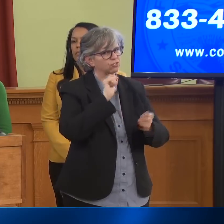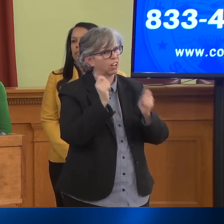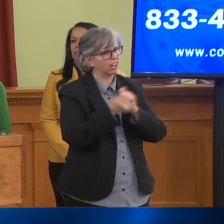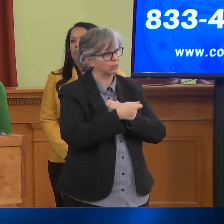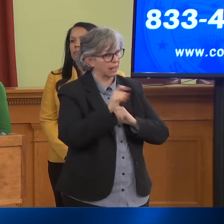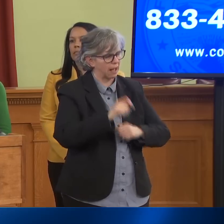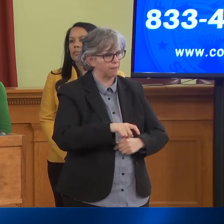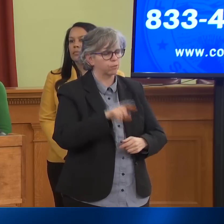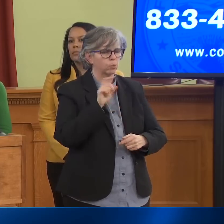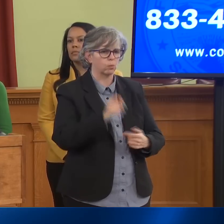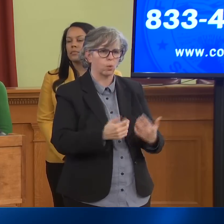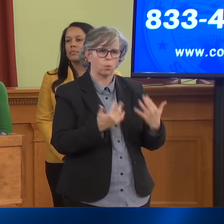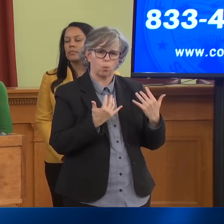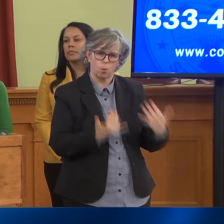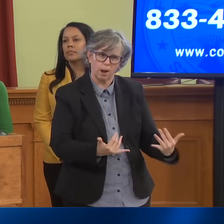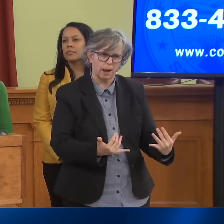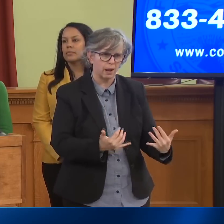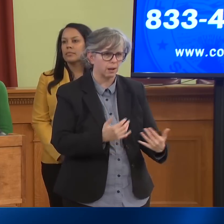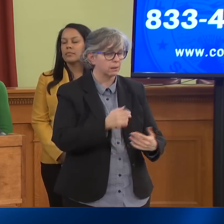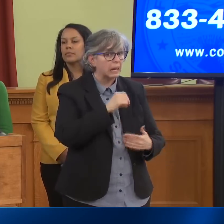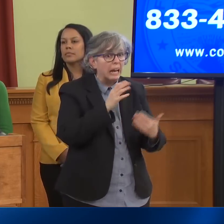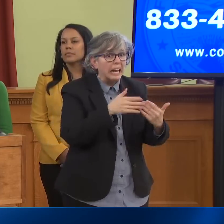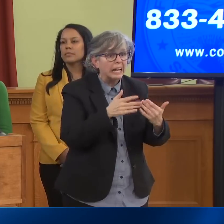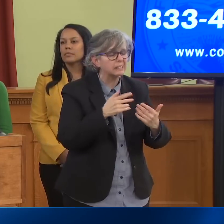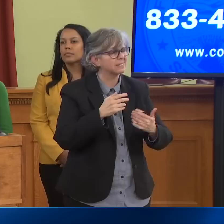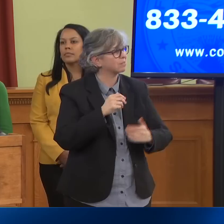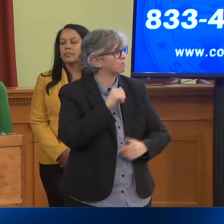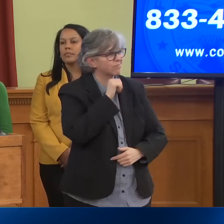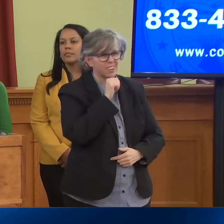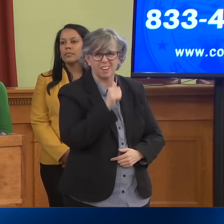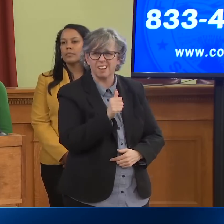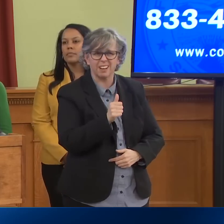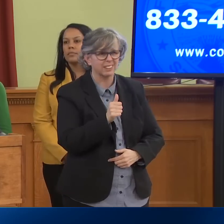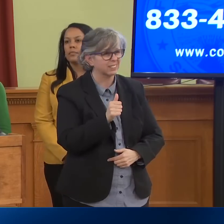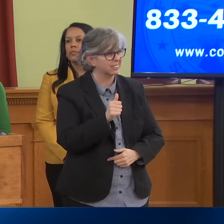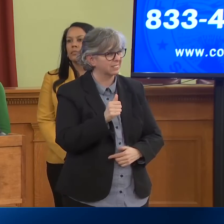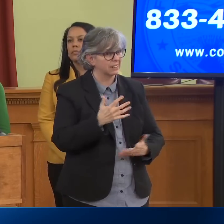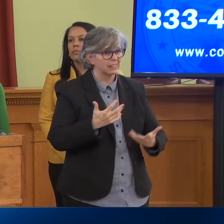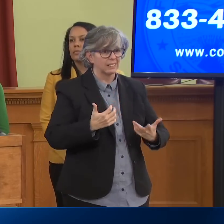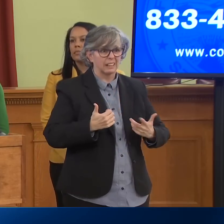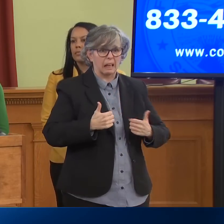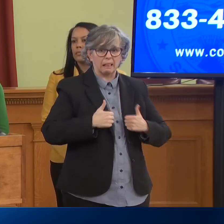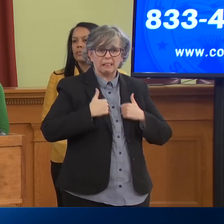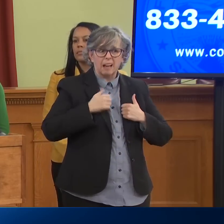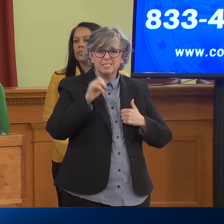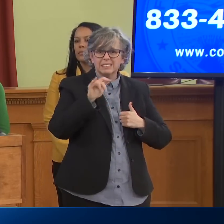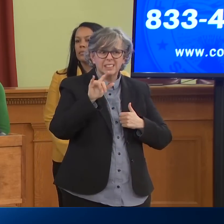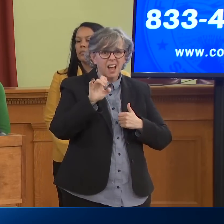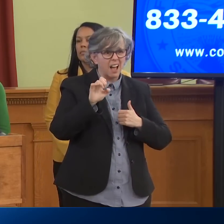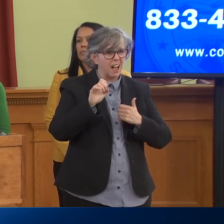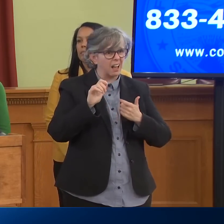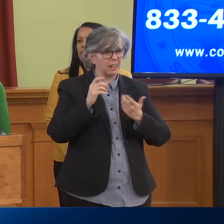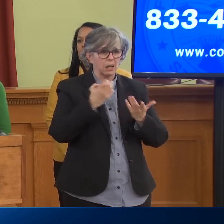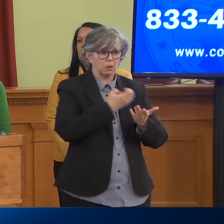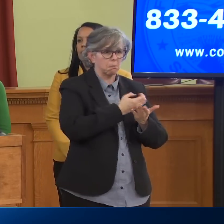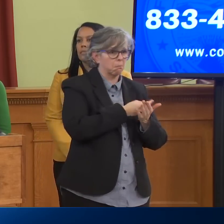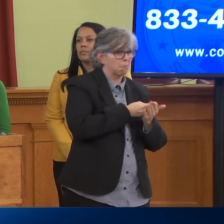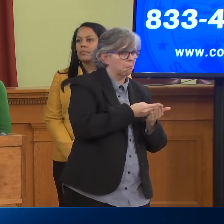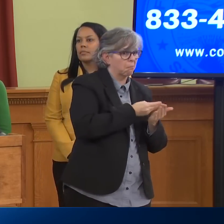TECHNOLOGY, AND WE ARE NOT ACCUSTOMED TO WAITING OR BEING INCONVENIENCED. WE ARE NOW IN A TIME WHERE THAT IS GOING TO OCCUR. WHERE GOING TO HAVE TO WAIT.